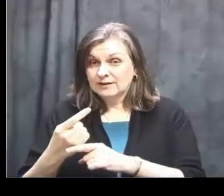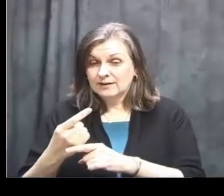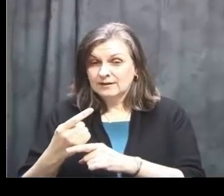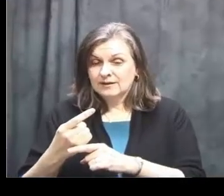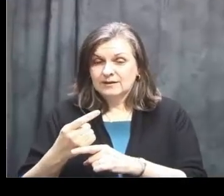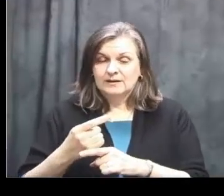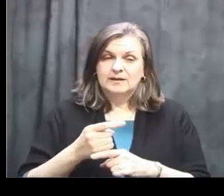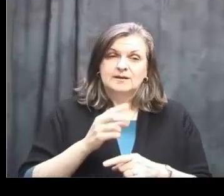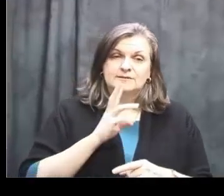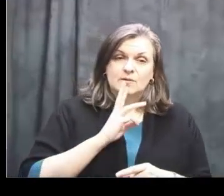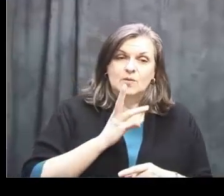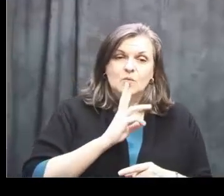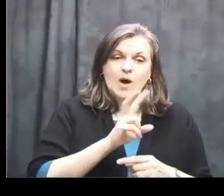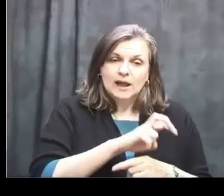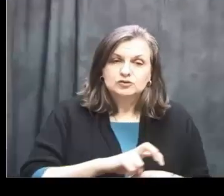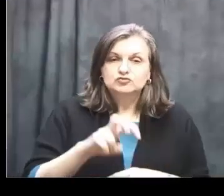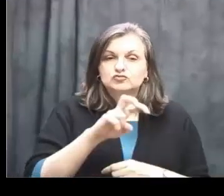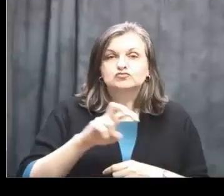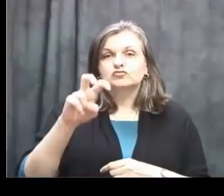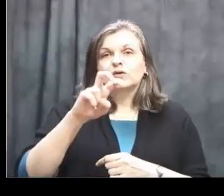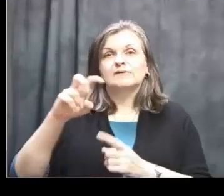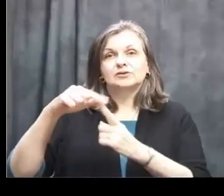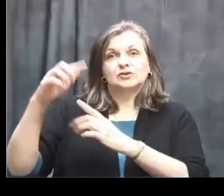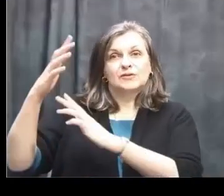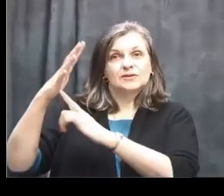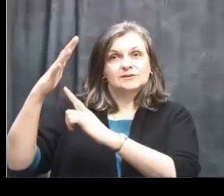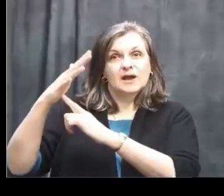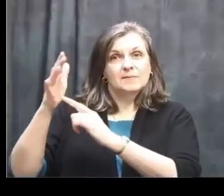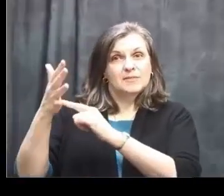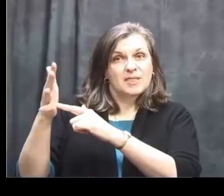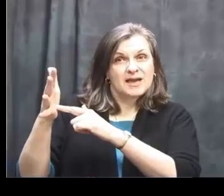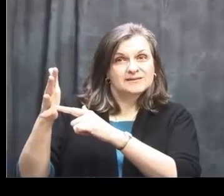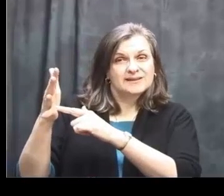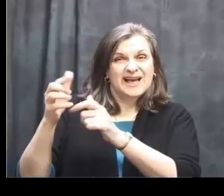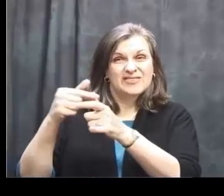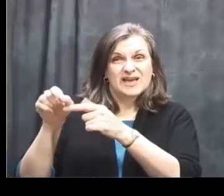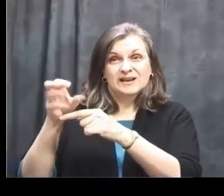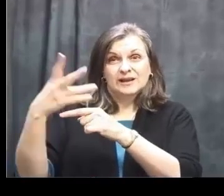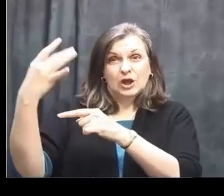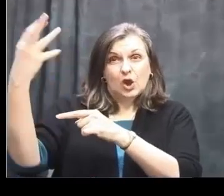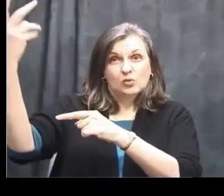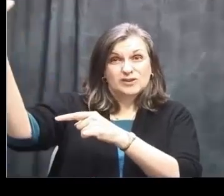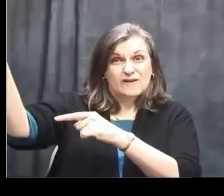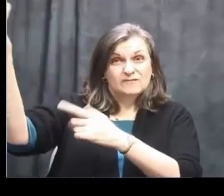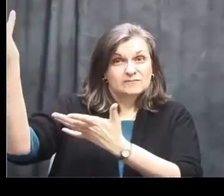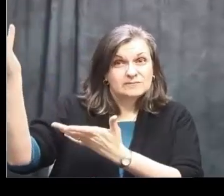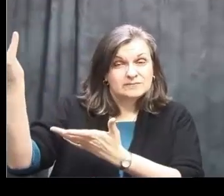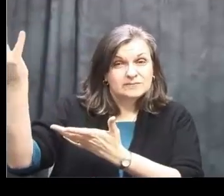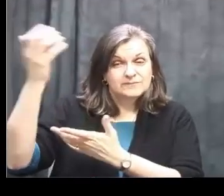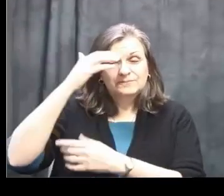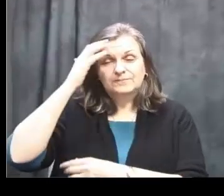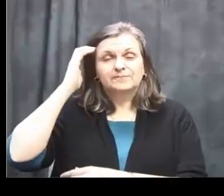we are working to get all this water up to the top of the plant and then we're gonna say it's just gonna evaporate?